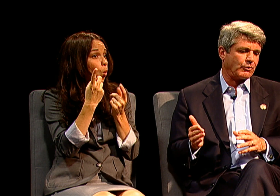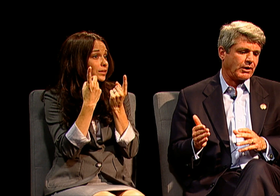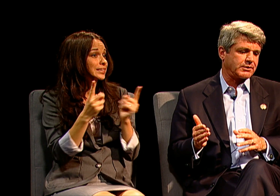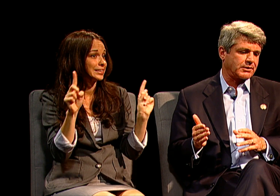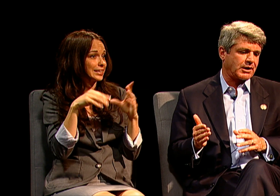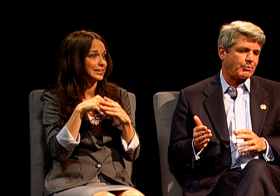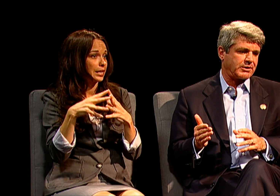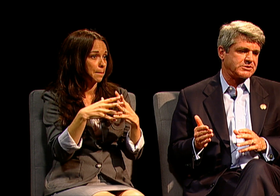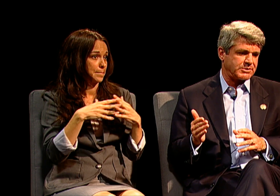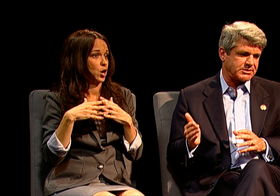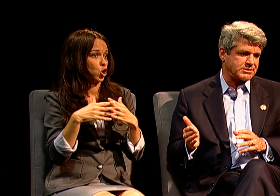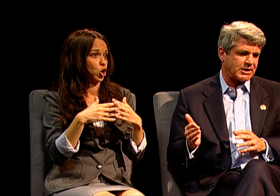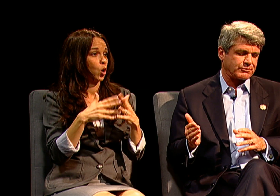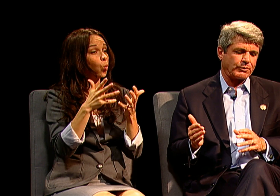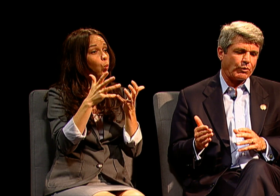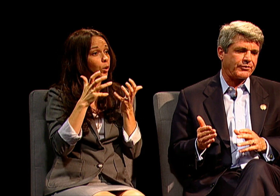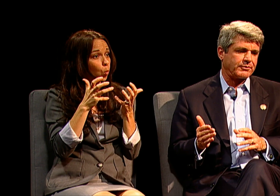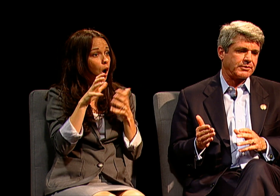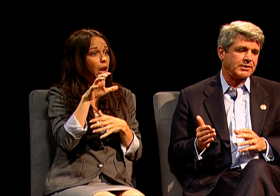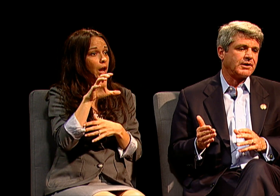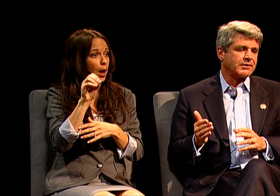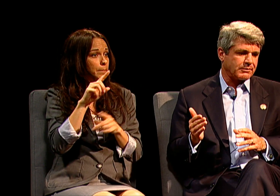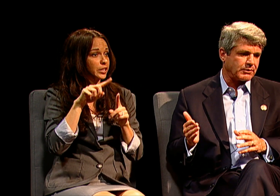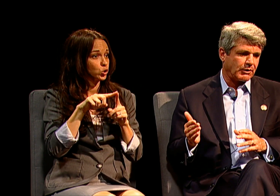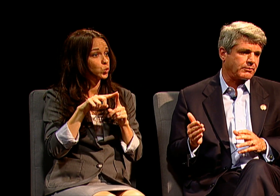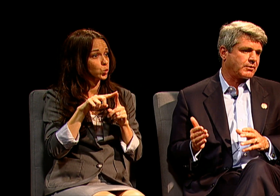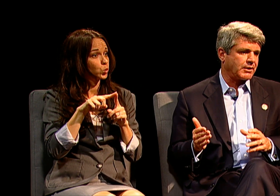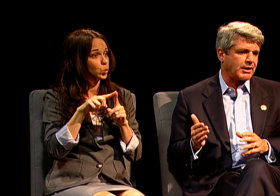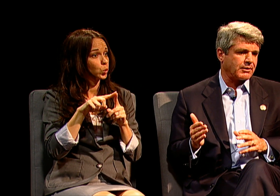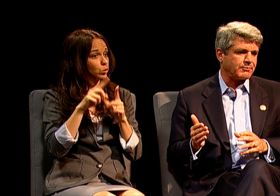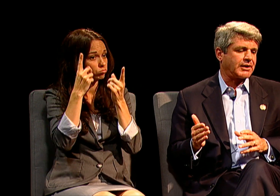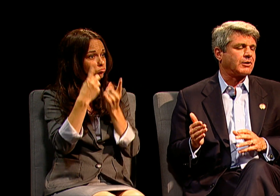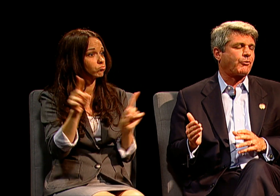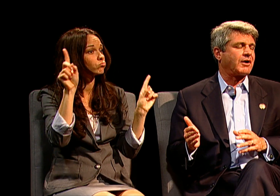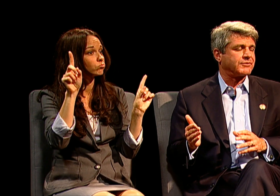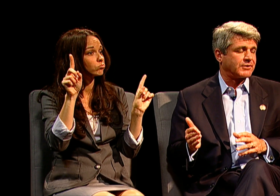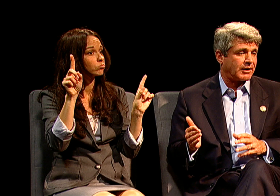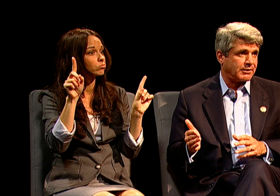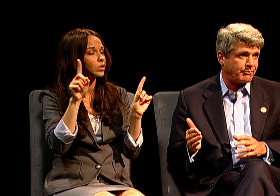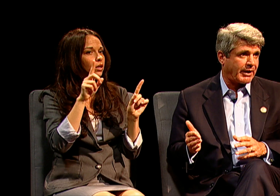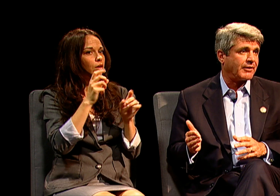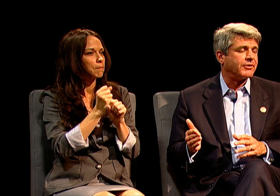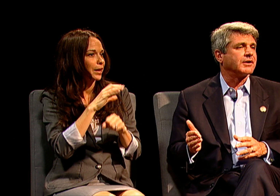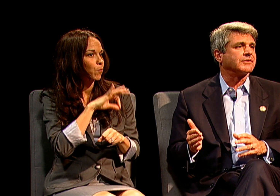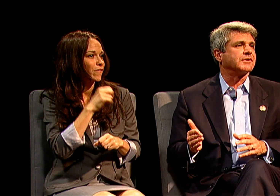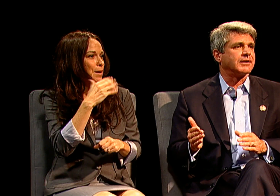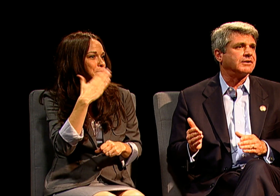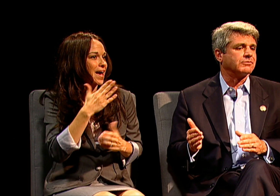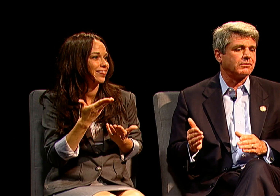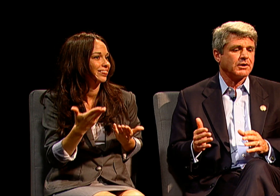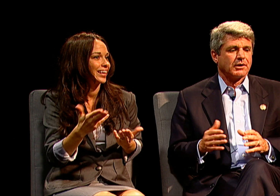WE WANT COMPANIES TO BE SUCCESSFUL. WE WANT THEM TO, YOU KNOW-- MAKING A PROFIT IS NOT A BAD THING, IT'S NOT EVIL.